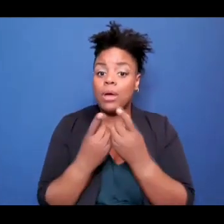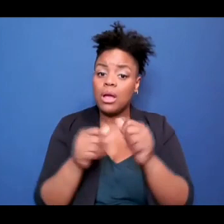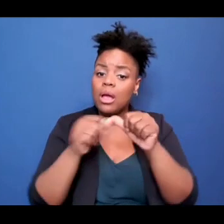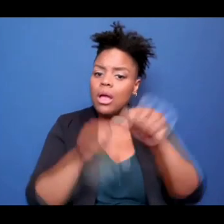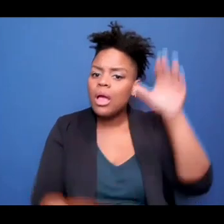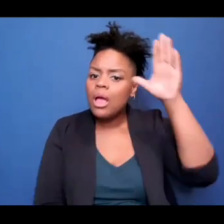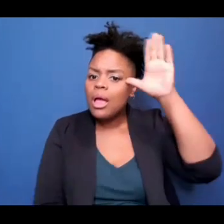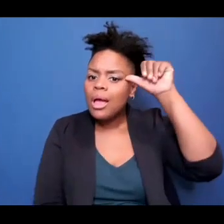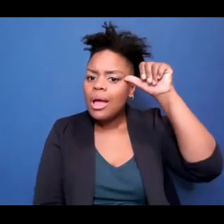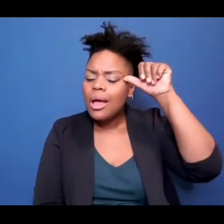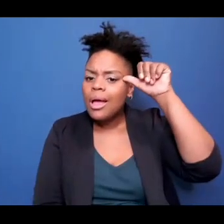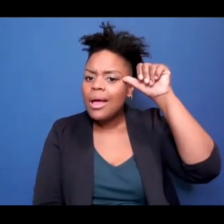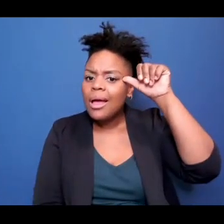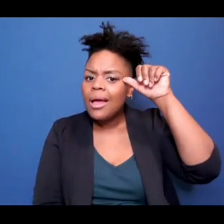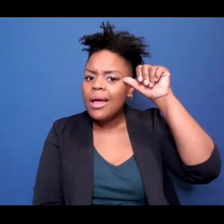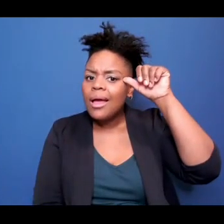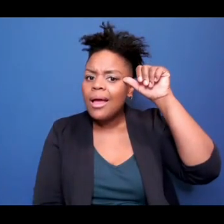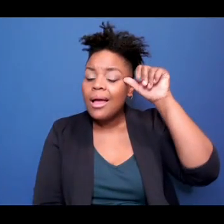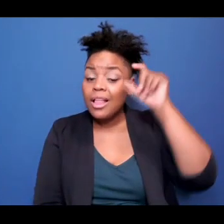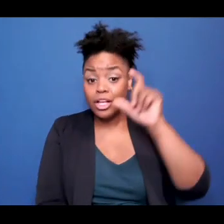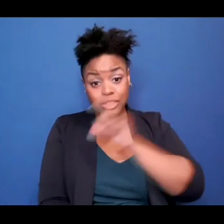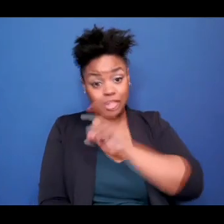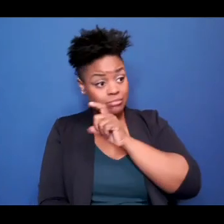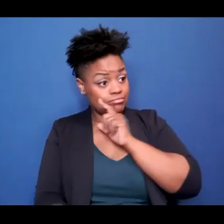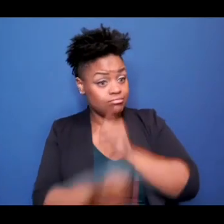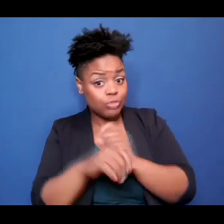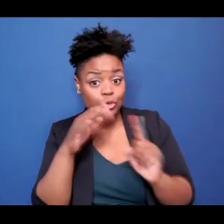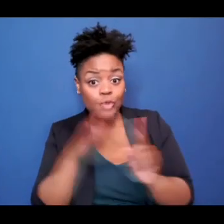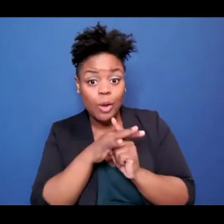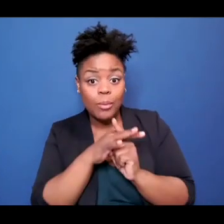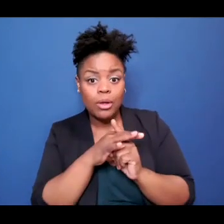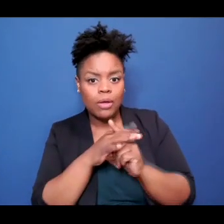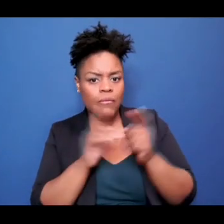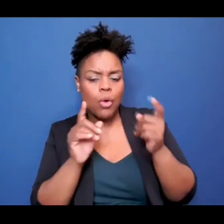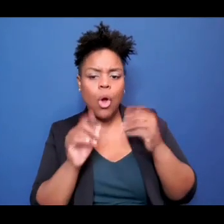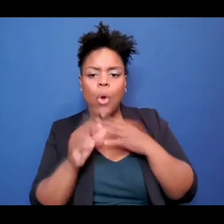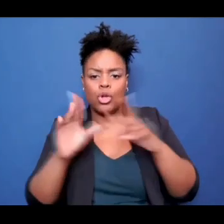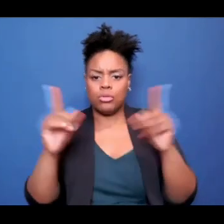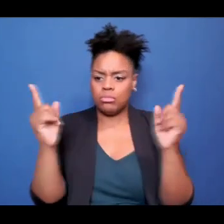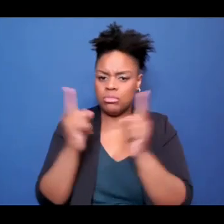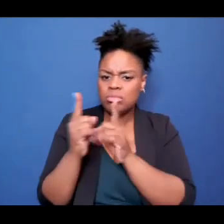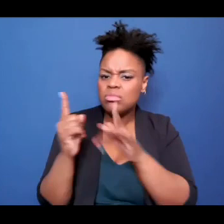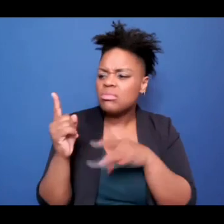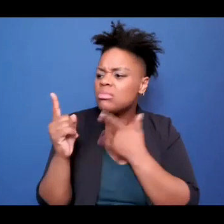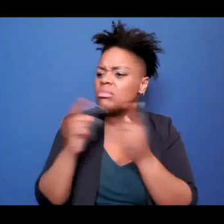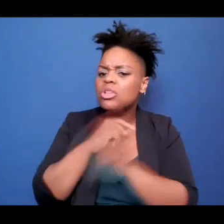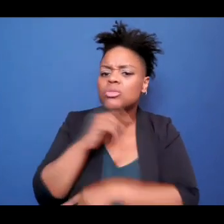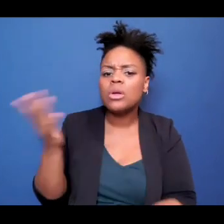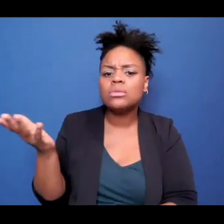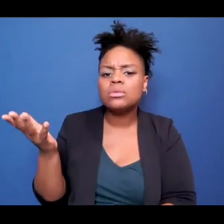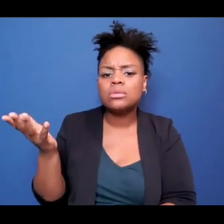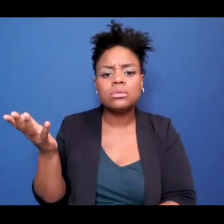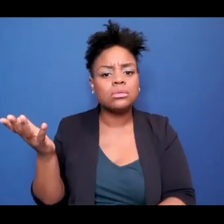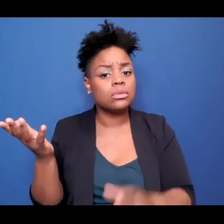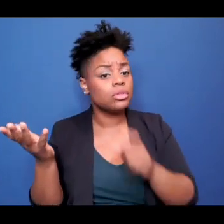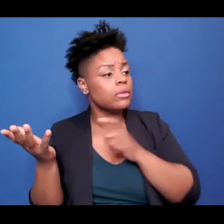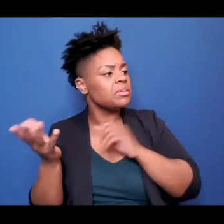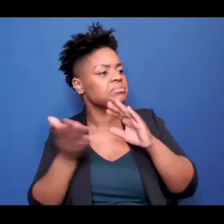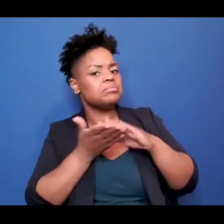COUNTY HEALTH DEPARTMENT AND THE RESTAURANT CONTINUED TO OPERATE UNREPENTTIVELY. THE SHERIFF SHOWED UP AND OWNER QUERIED WHAT HIS PUNISHMENT WOULD BE AND THE SHERIFF REPLIED